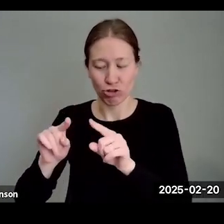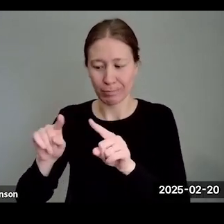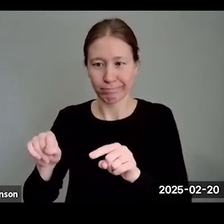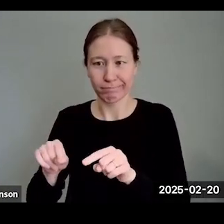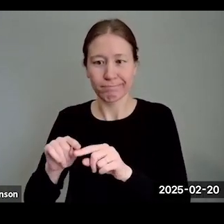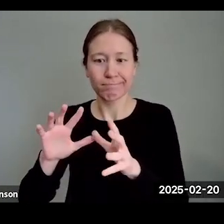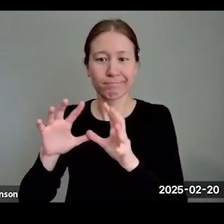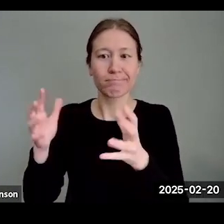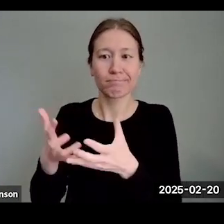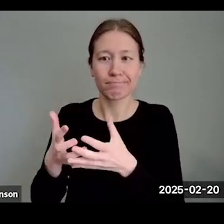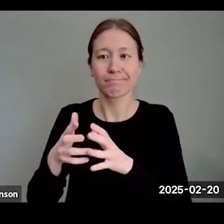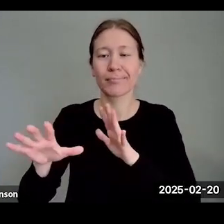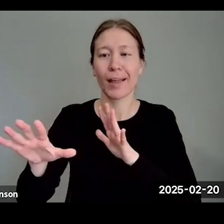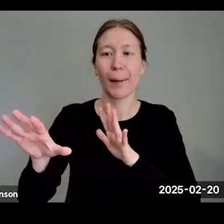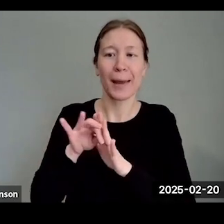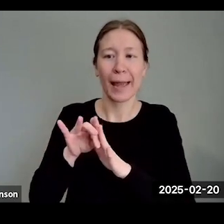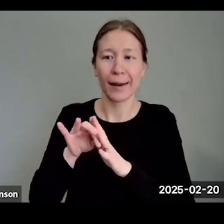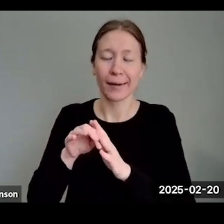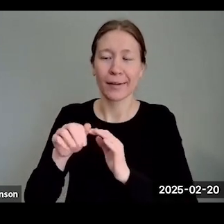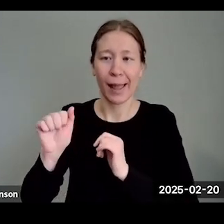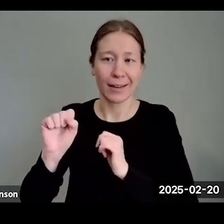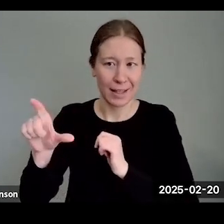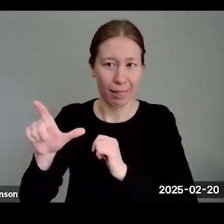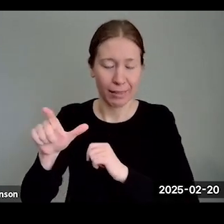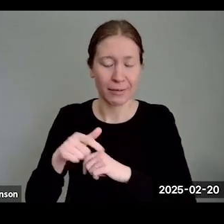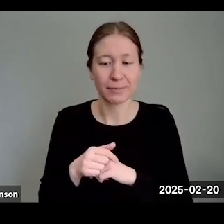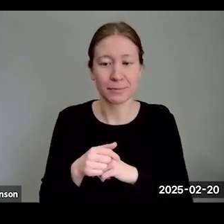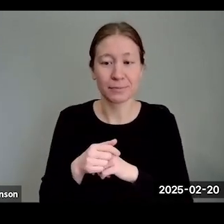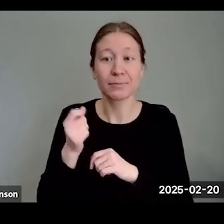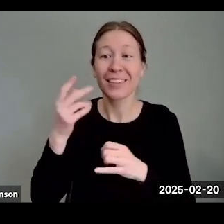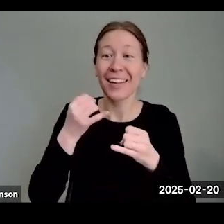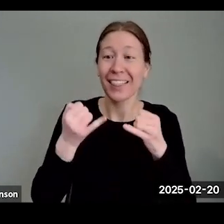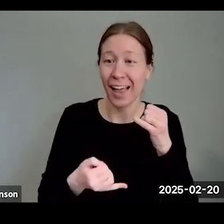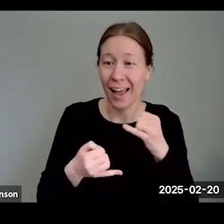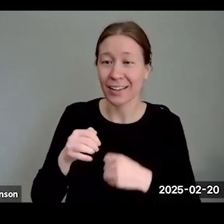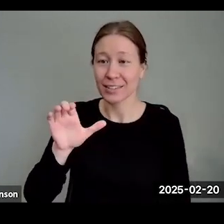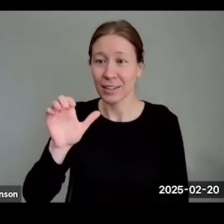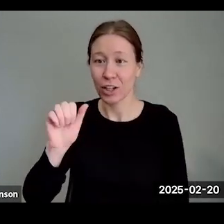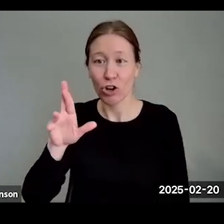and selecting American Sign Language. And then lastly, CART transcription can be turned on